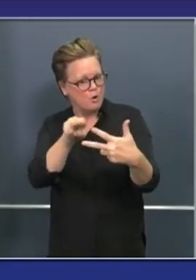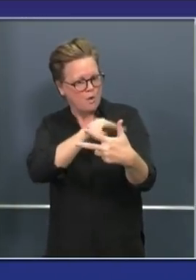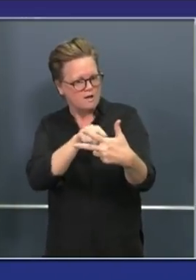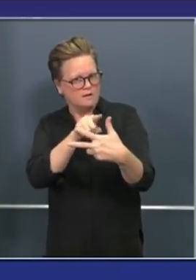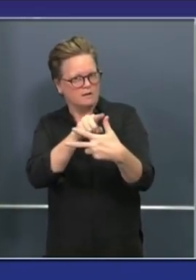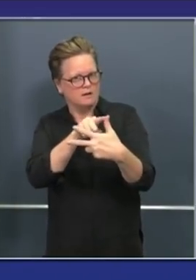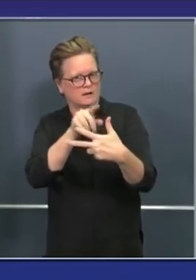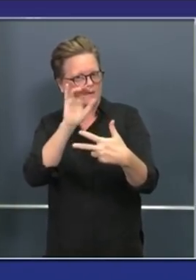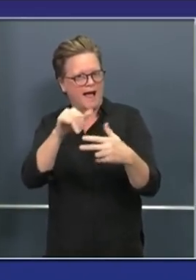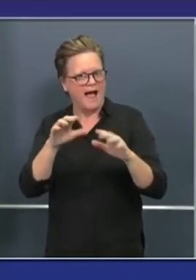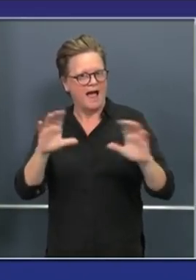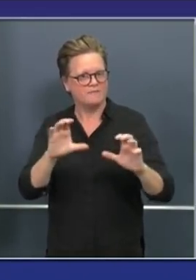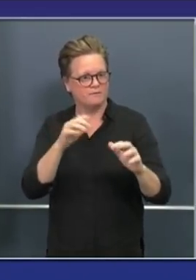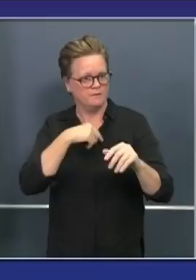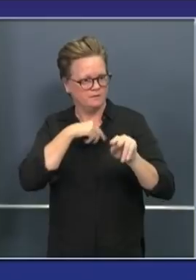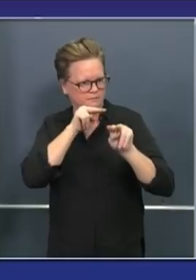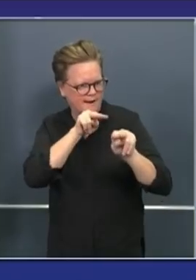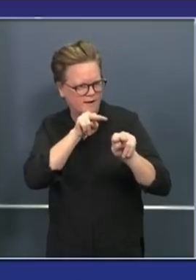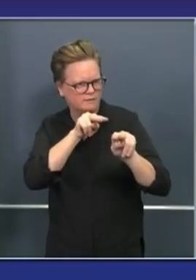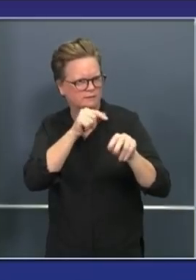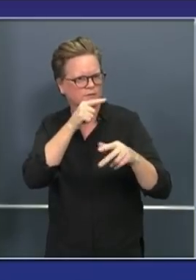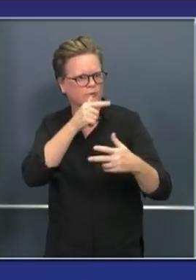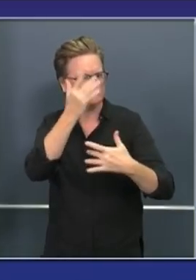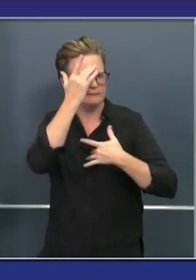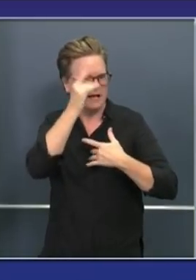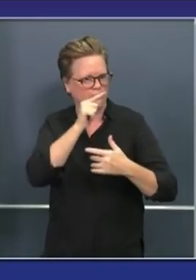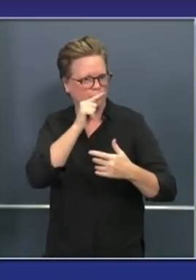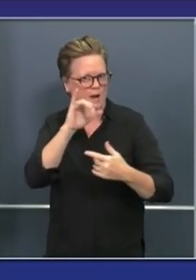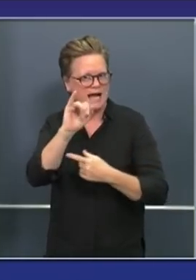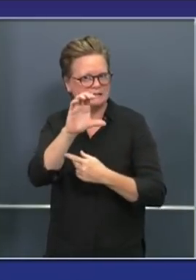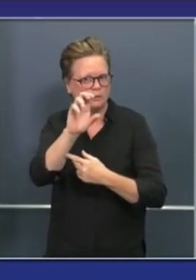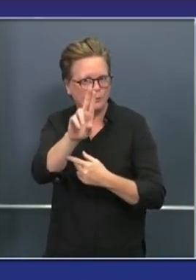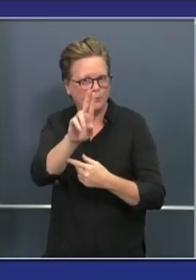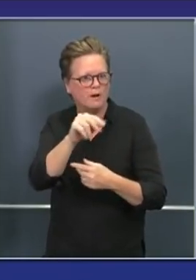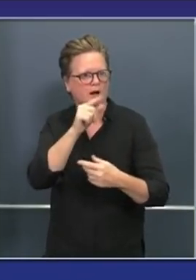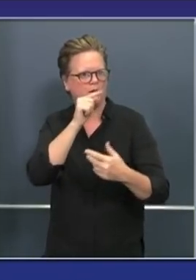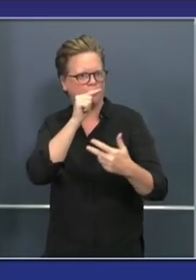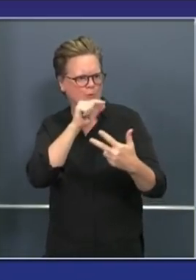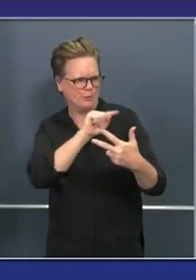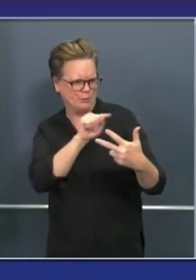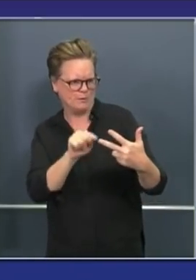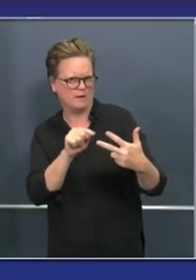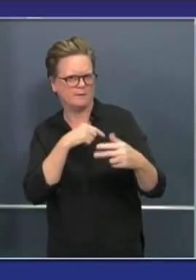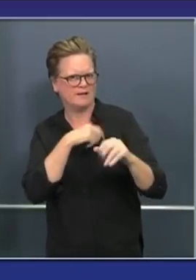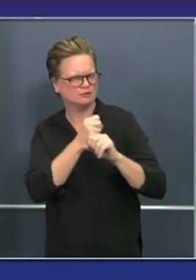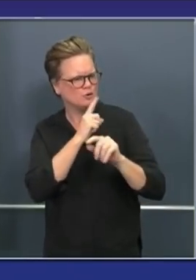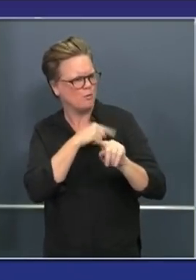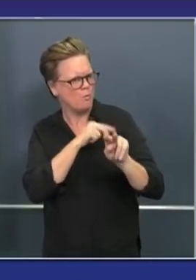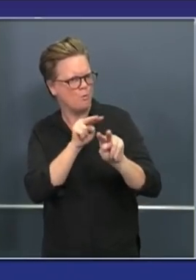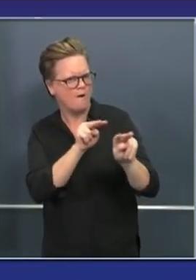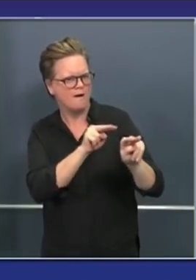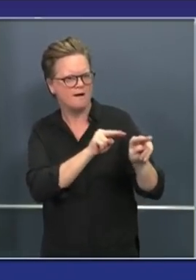HOLDING STRONG. POSITIVITY RATES, ICU, HOSPITALIZATIONS. BUT WE RECOGNIZE THOSE NUMBERS ARE IN THE AGGREGATE AND NONE